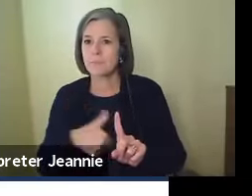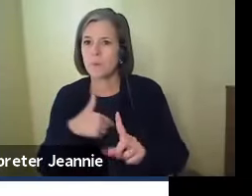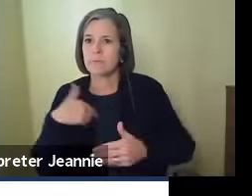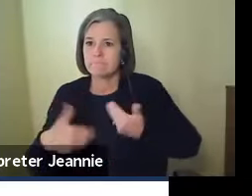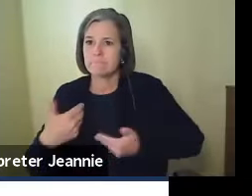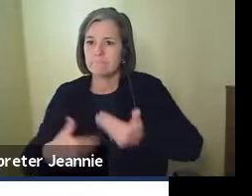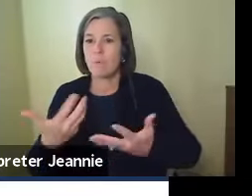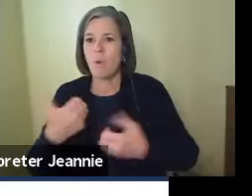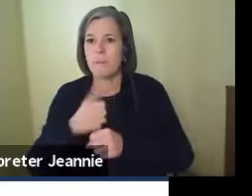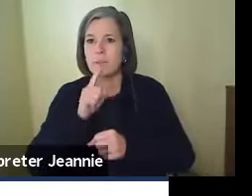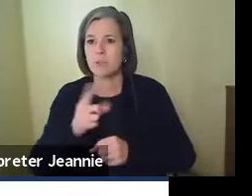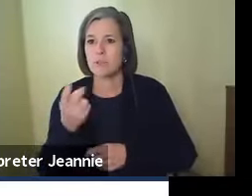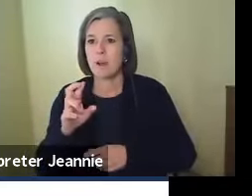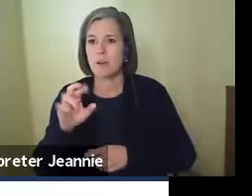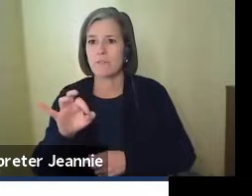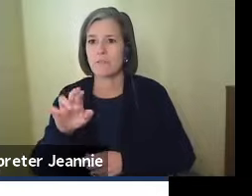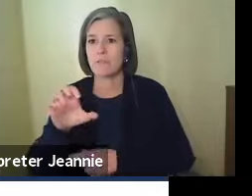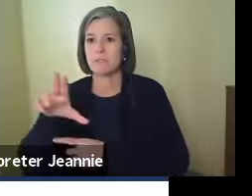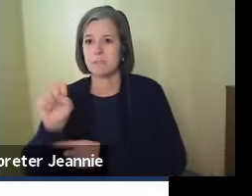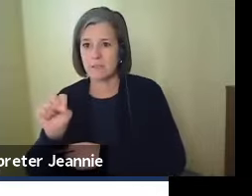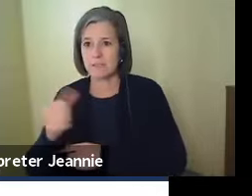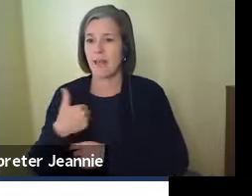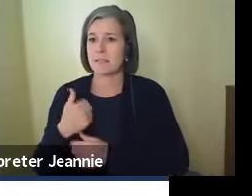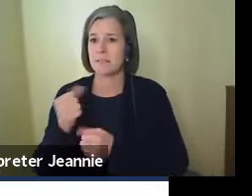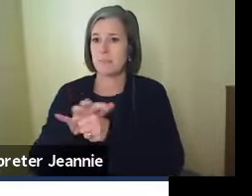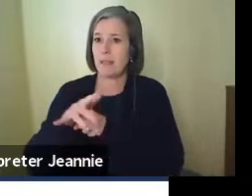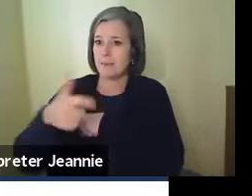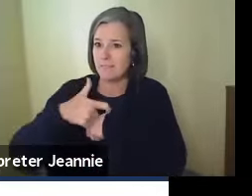sure that Dr. Fiscus has plenty of time to talk about the information she has as well.